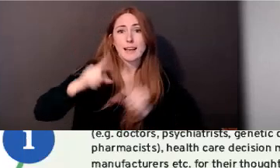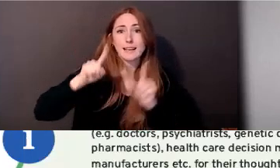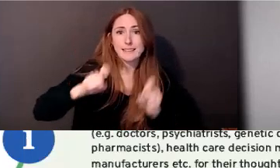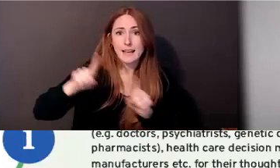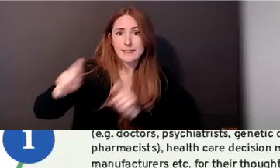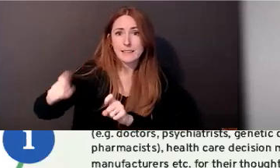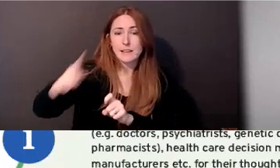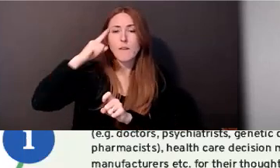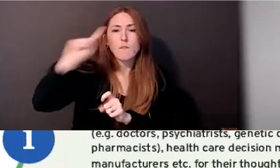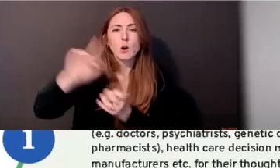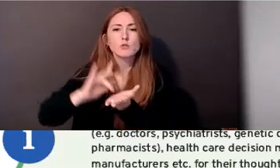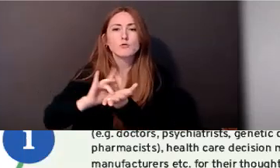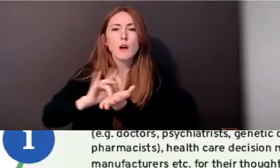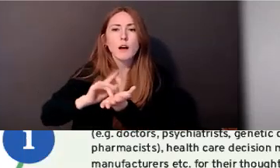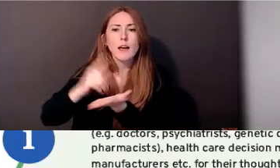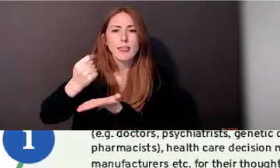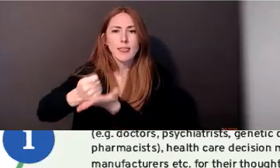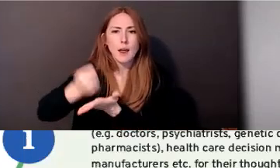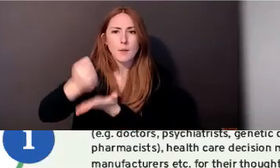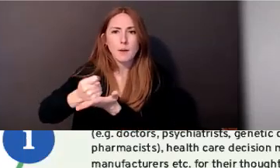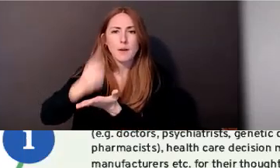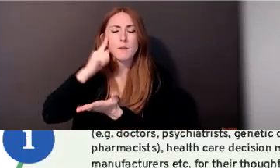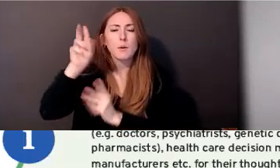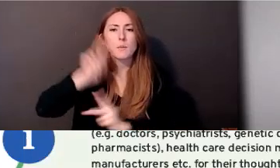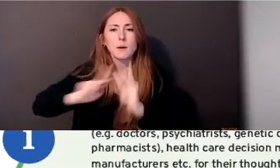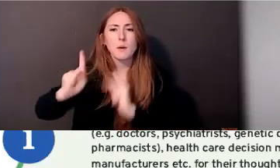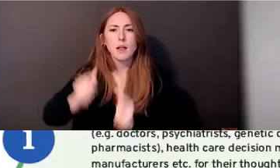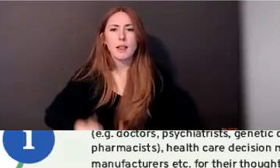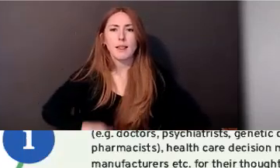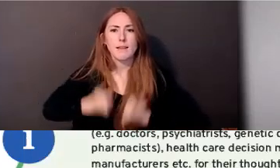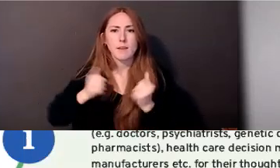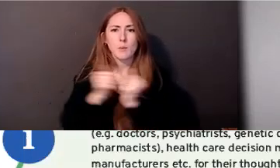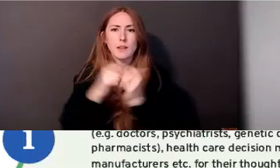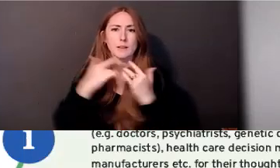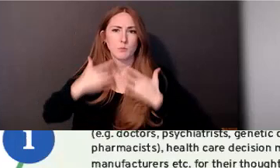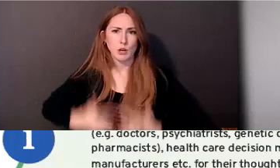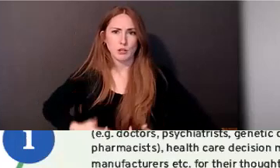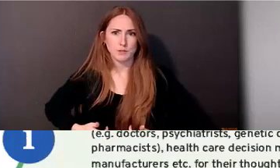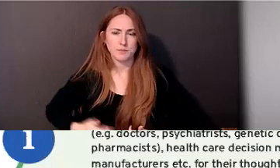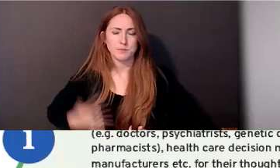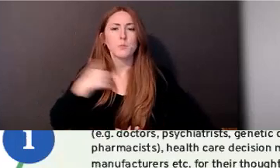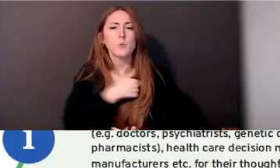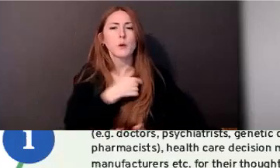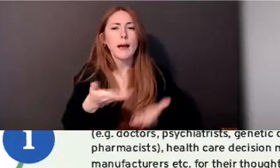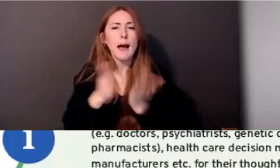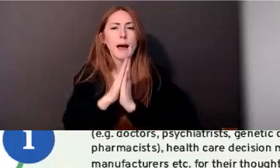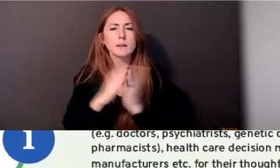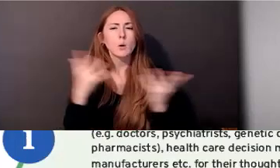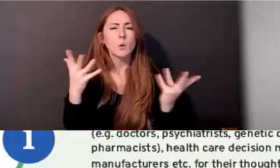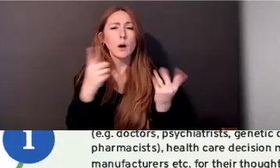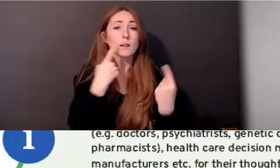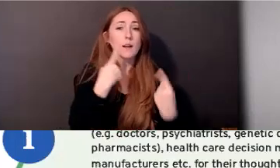And the question being asked by the project was, "What is the effectiveness and the cost-effectiveness